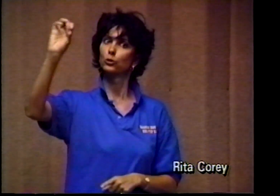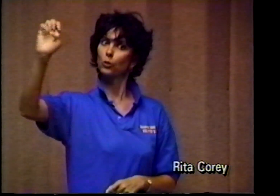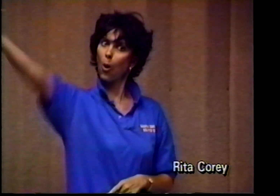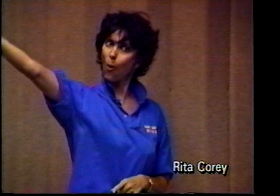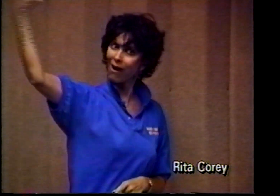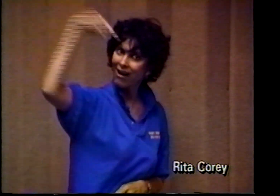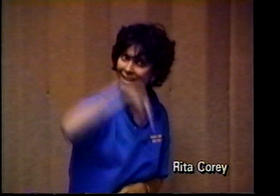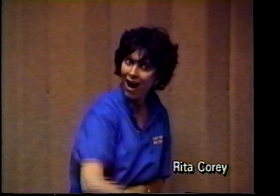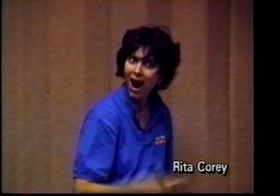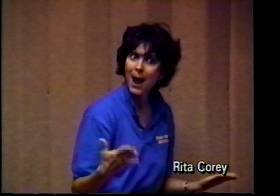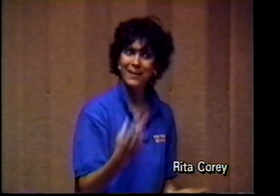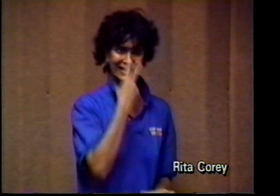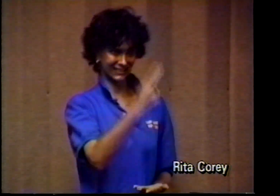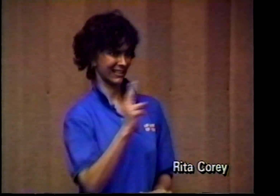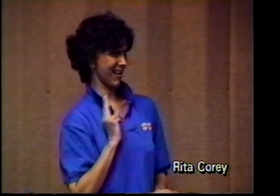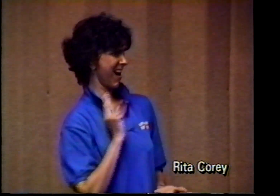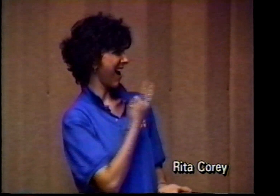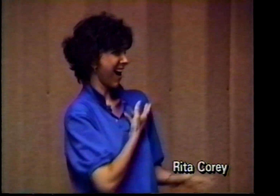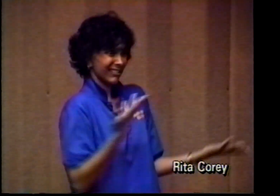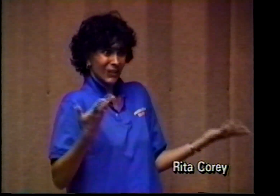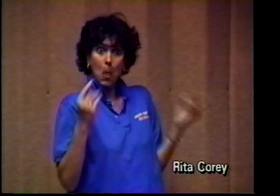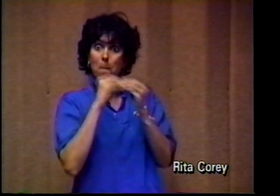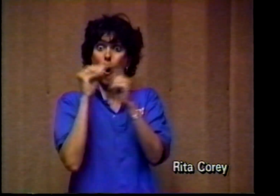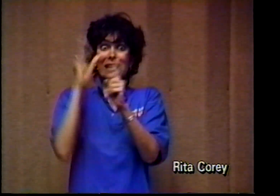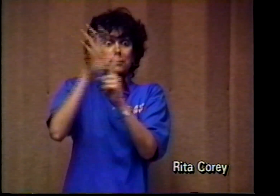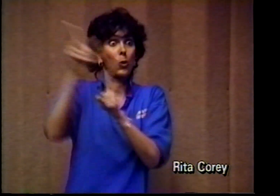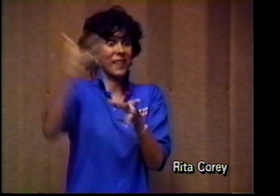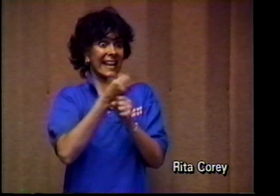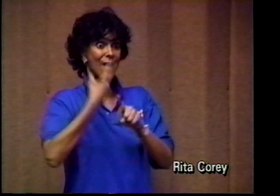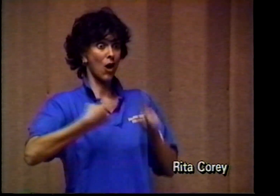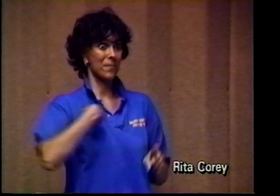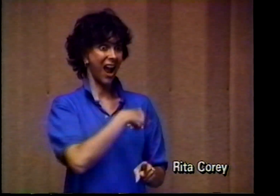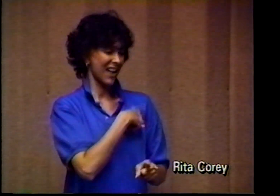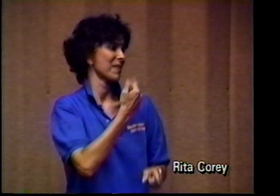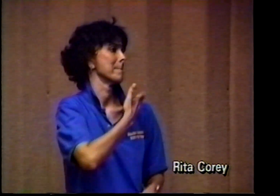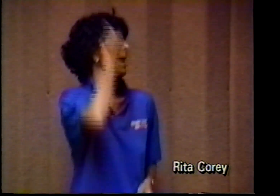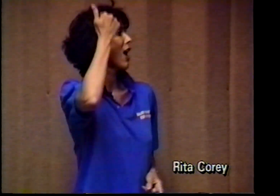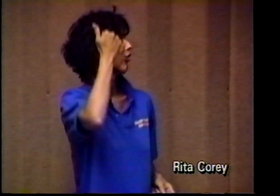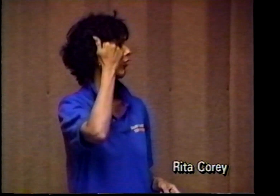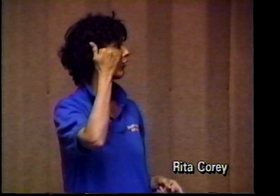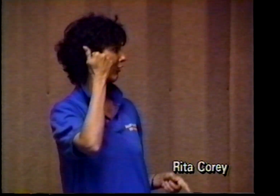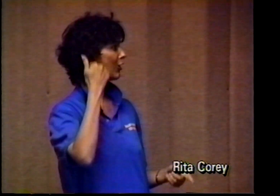one of the things we can do is invite people to come and see our community; invite people